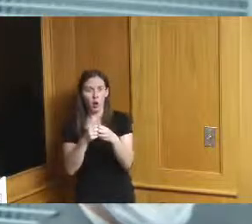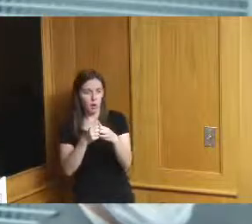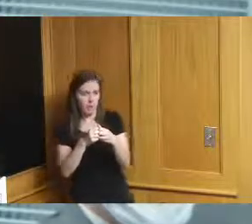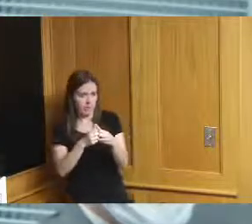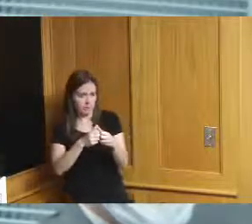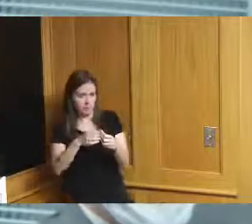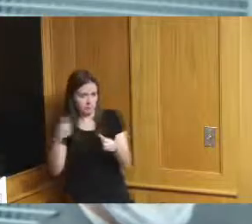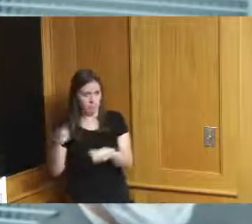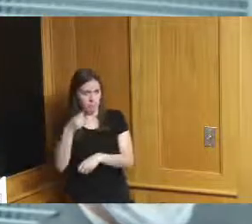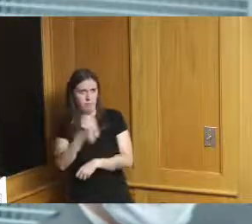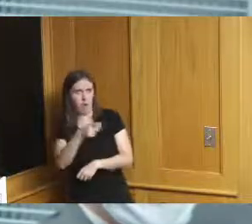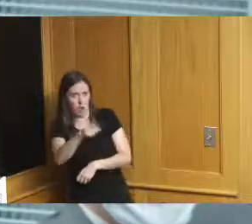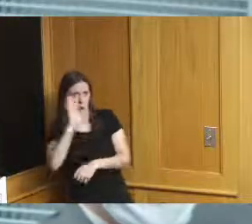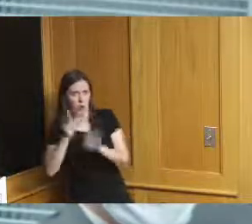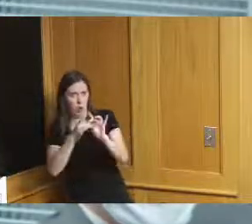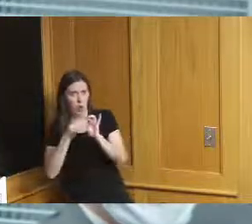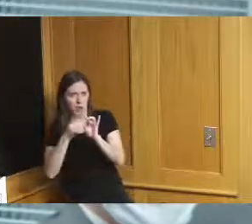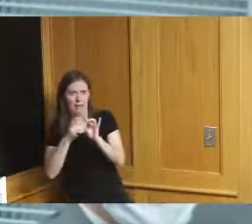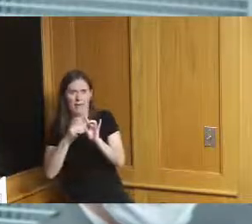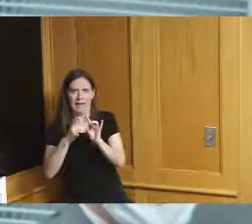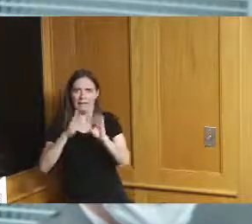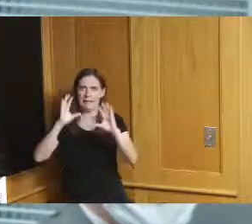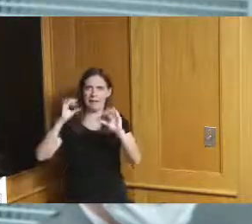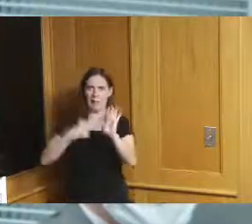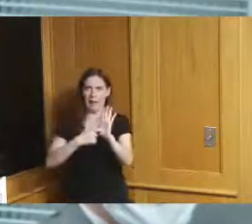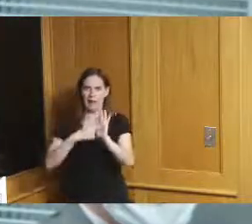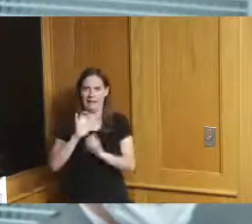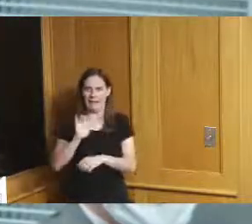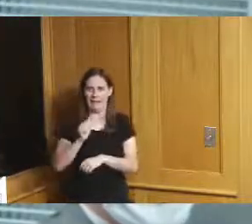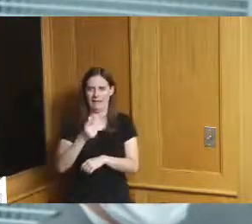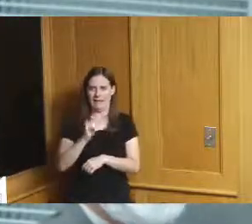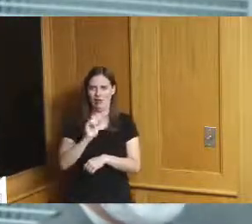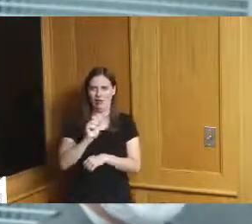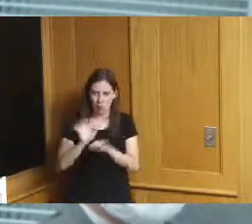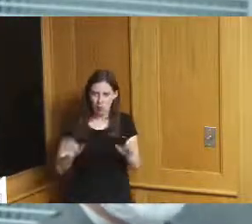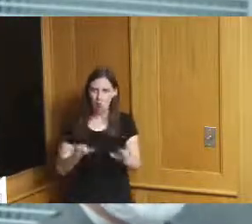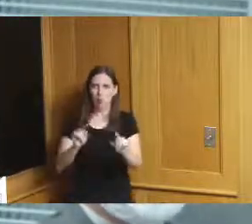we expect cages to pull their part by doing what they need to do in terms of keeping the technology